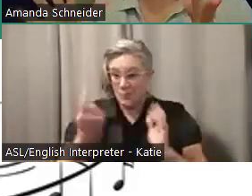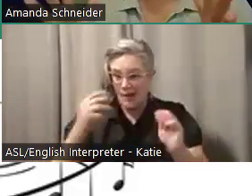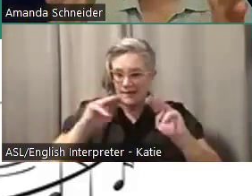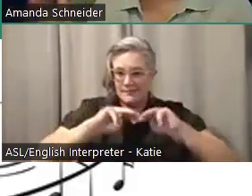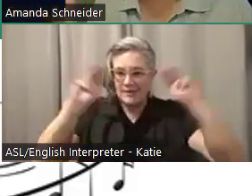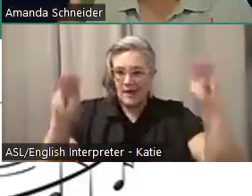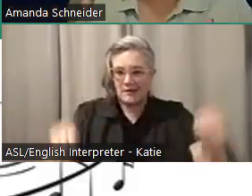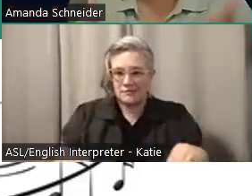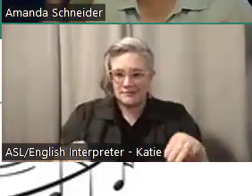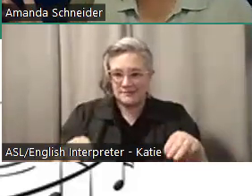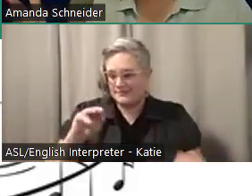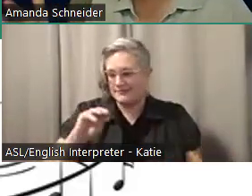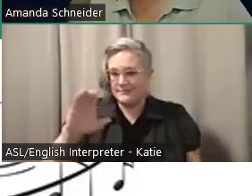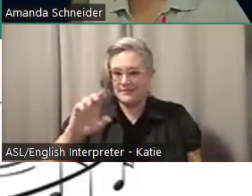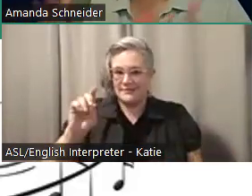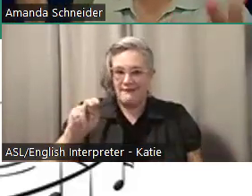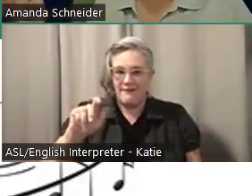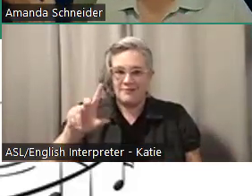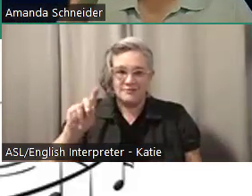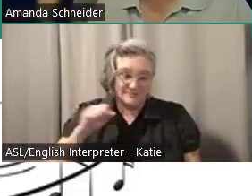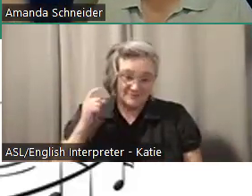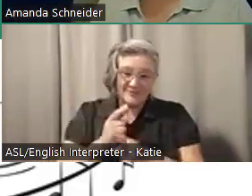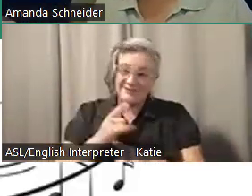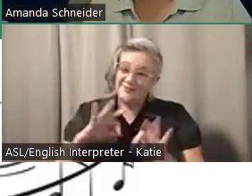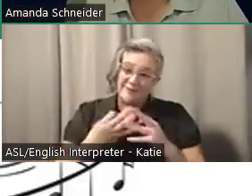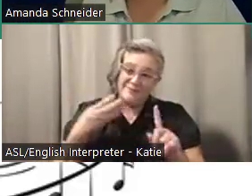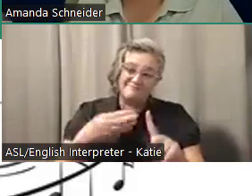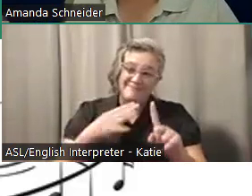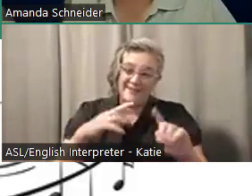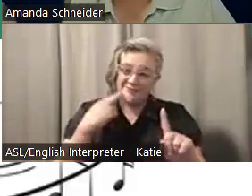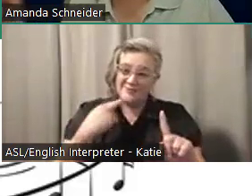If your family goes to that restaurant, a lot of times kids recognize